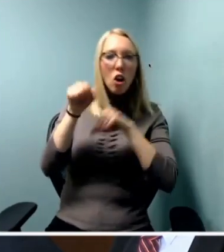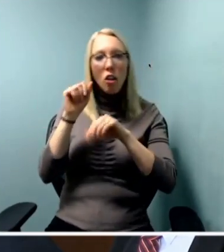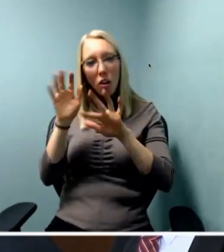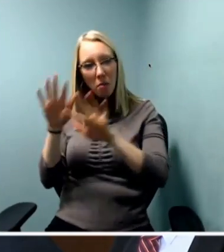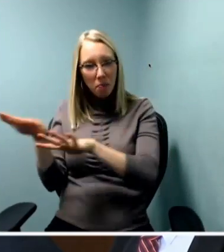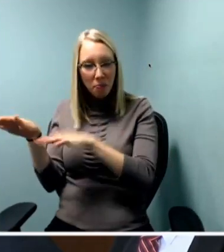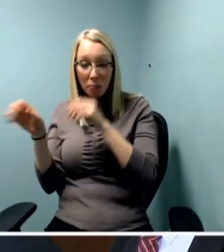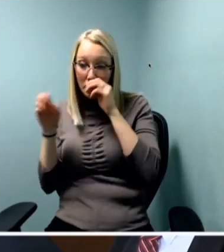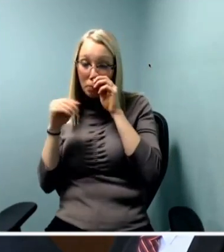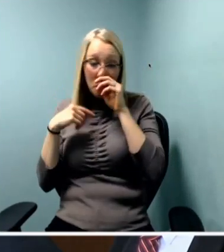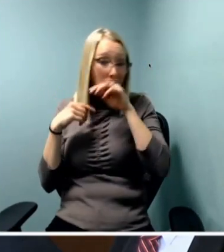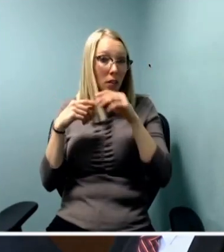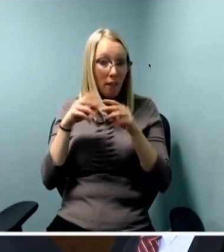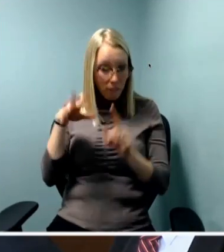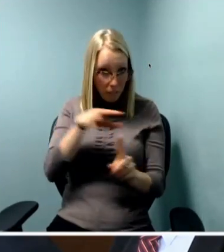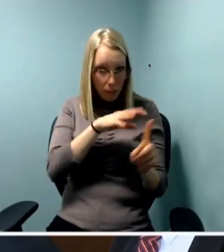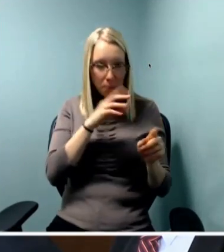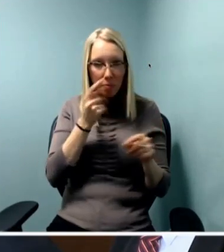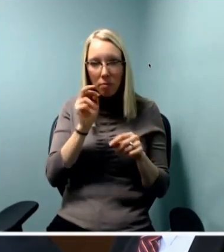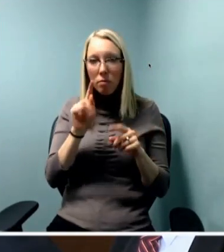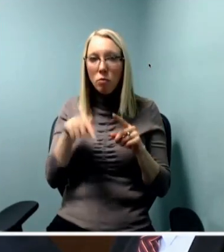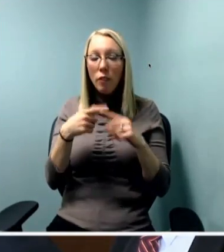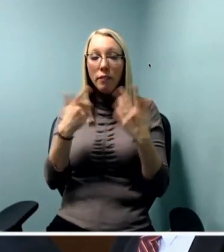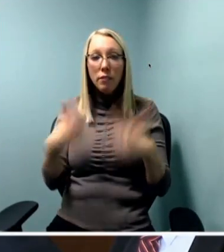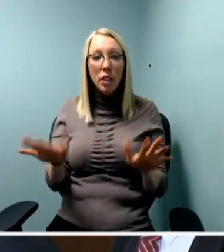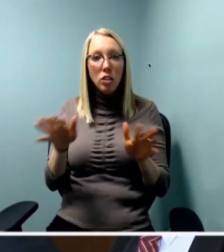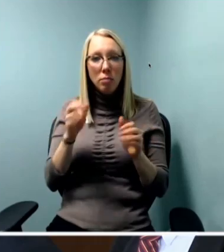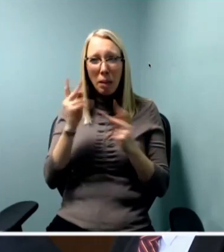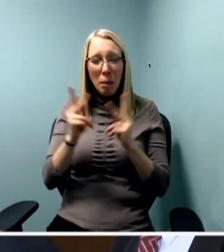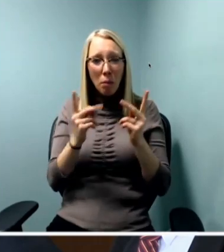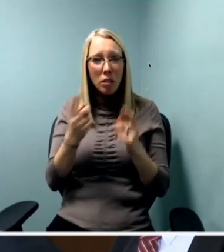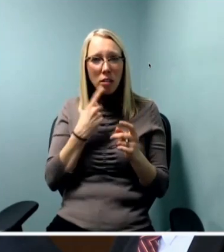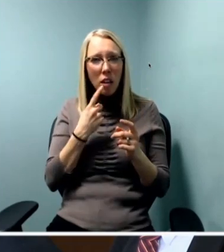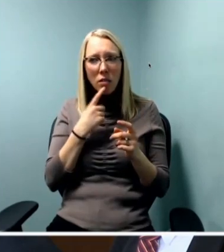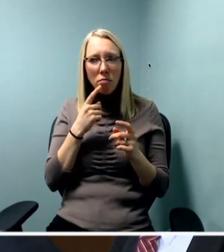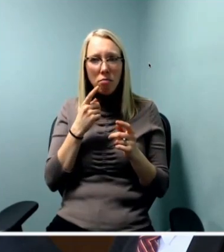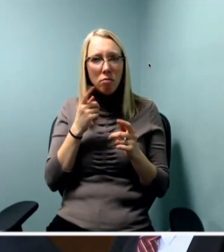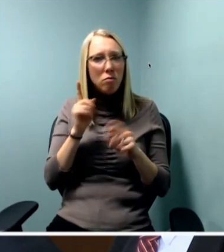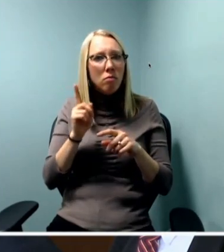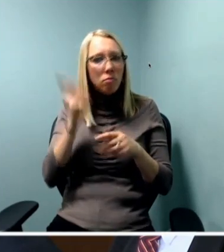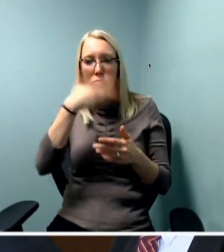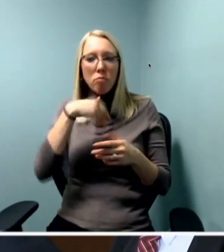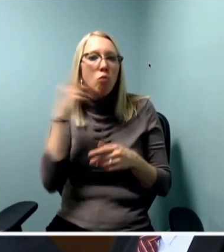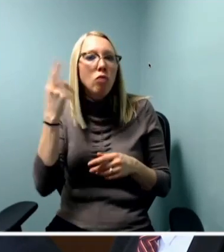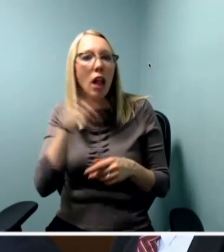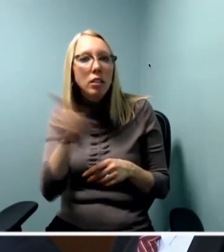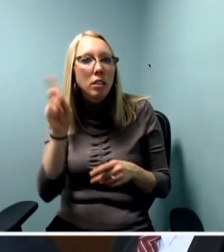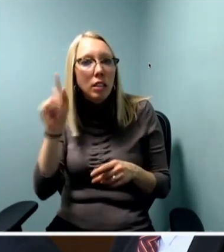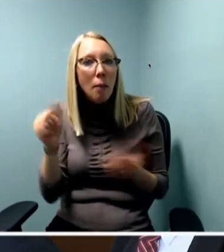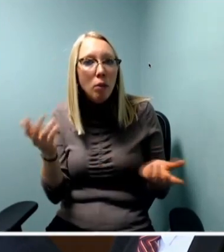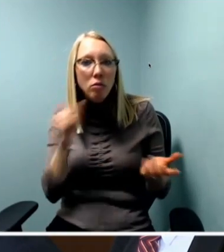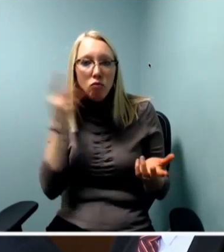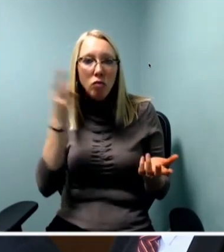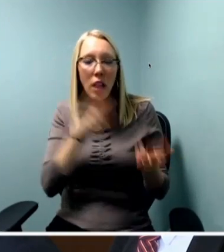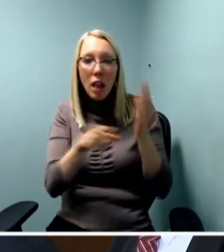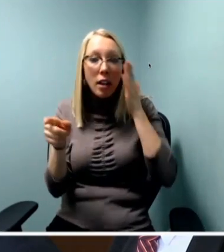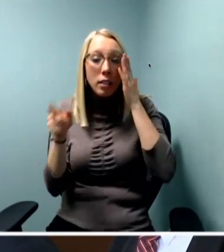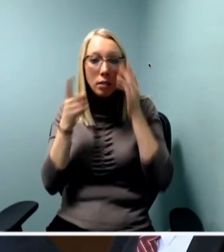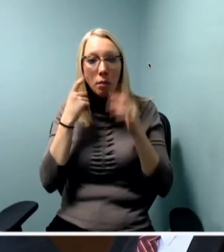"Well, no one was disabled in this film." Because when people see your chair,